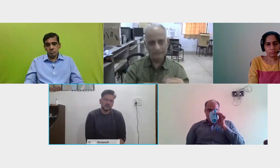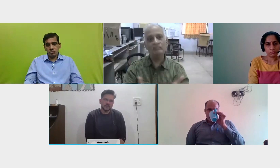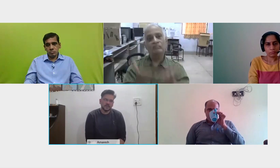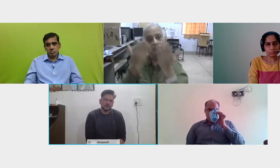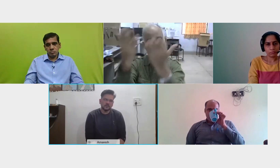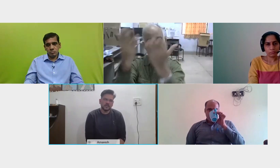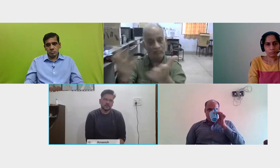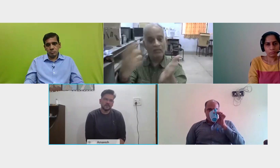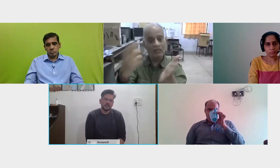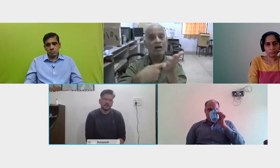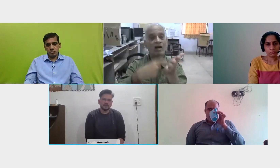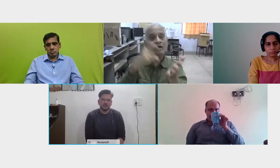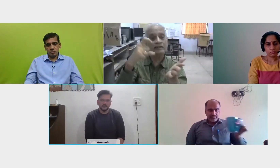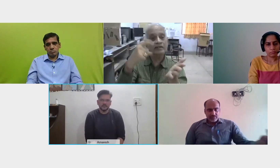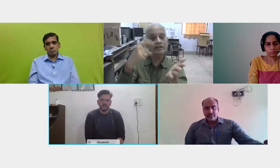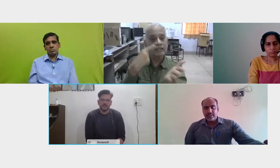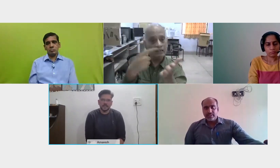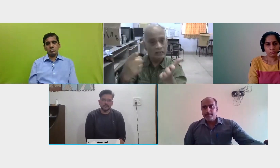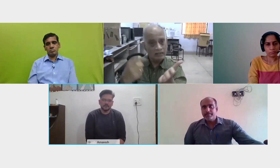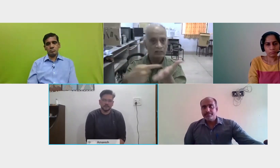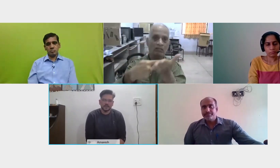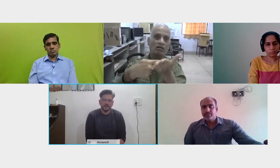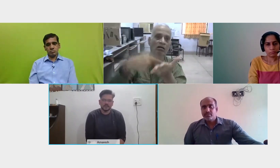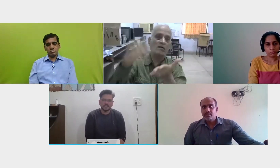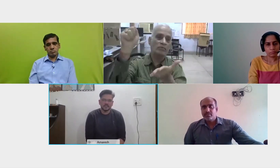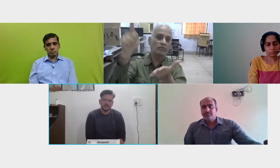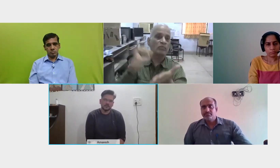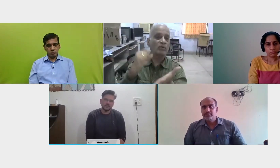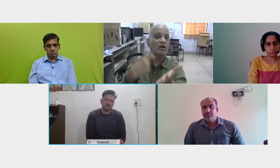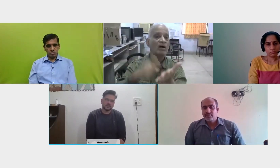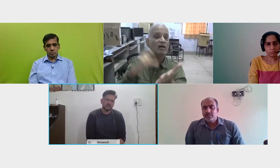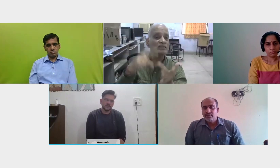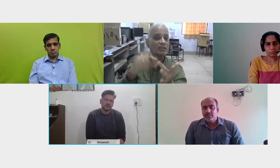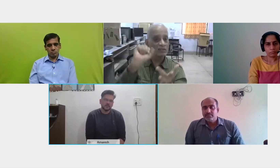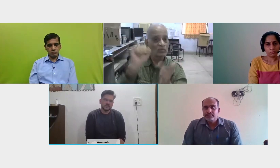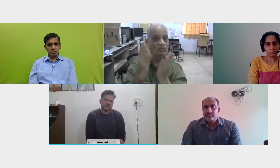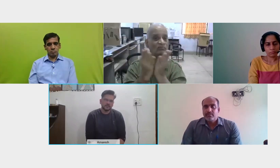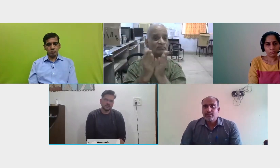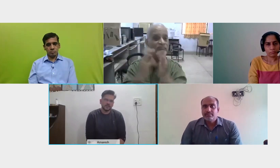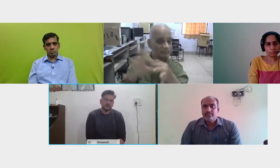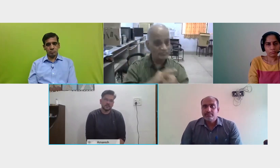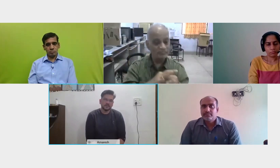was we will have three levels- level a, level b,and level c which was presented on the rehabilitation